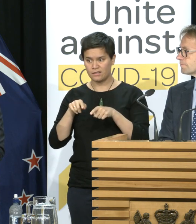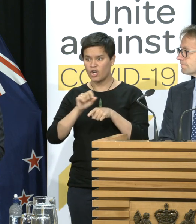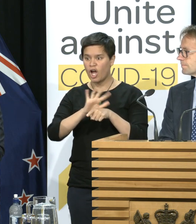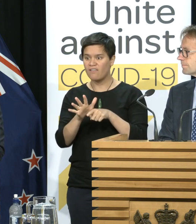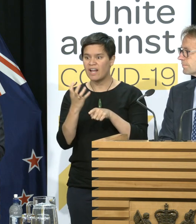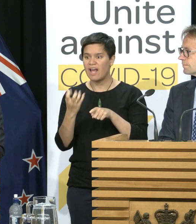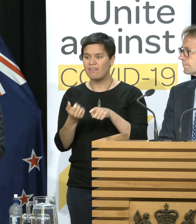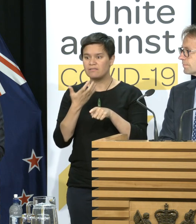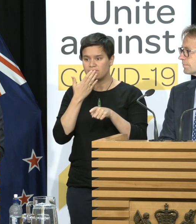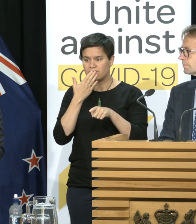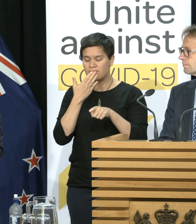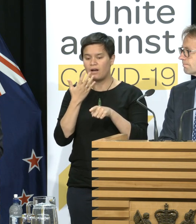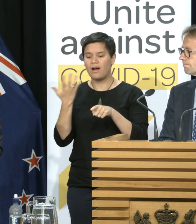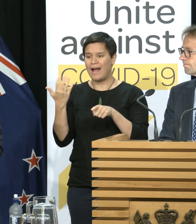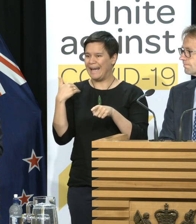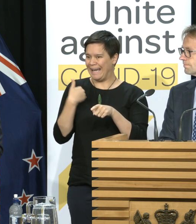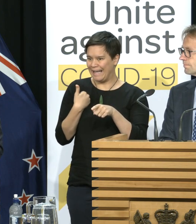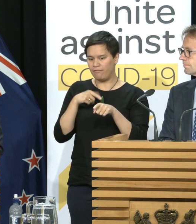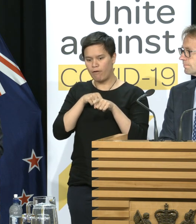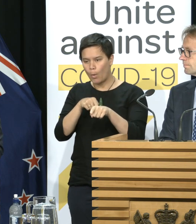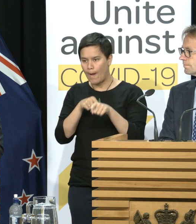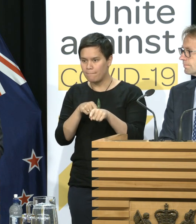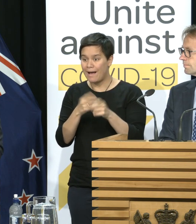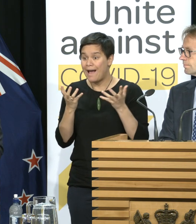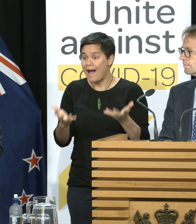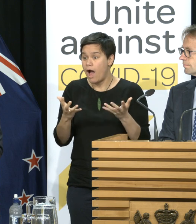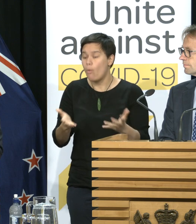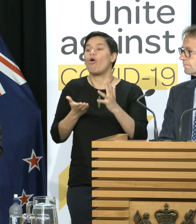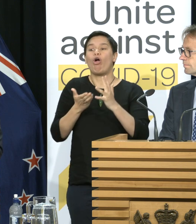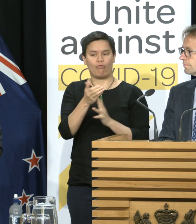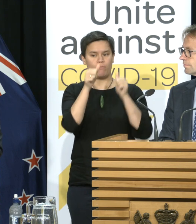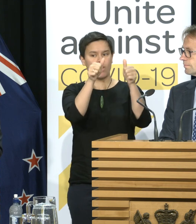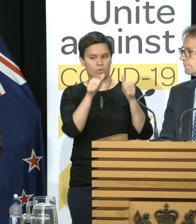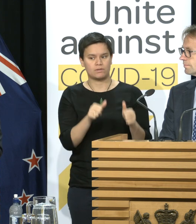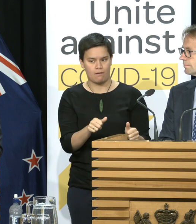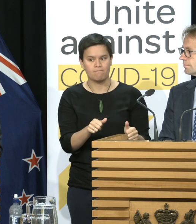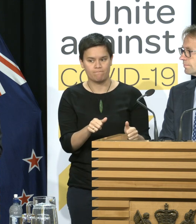Because in ticketed events, you'll be able to go back through the ticket information to find people.